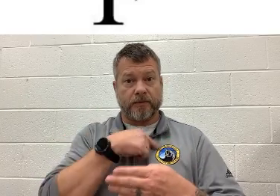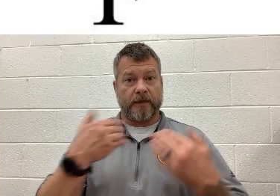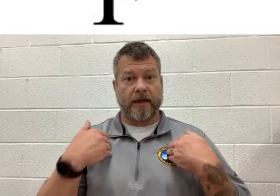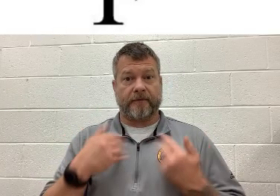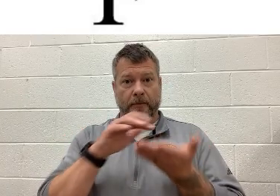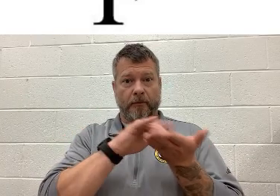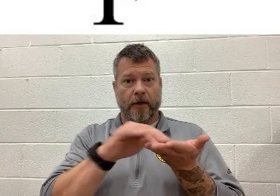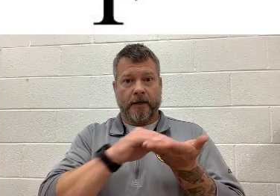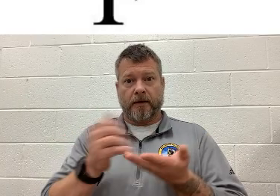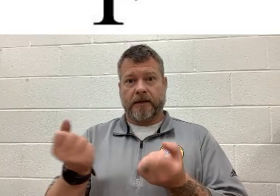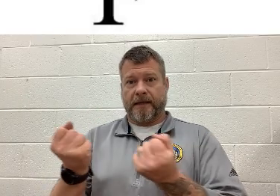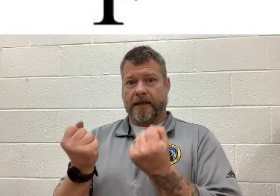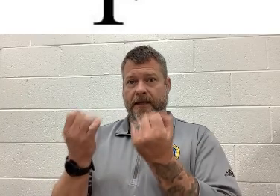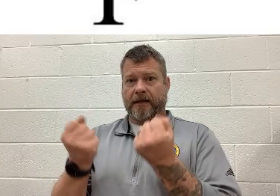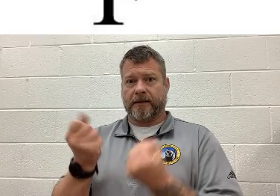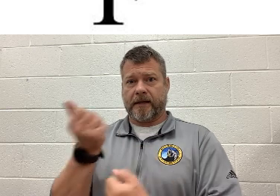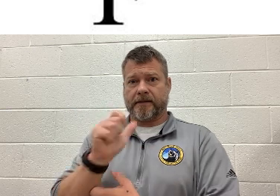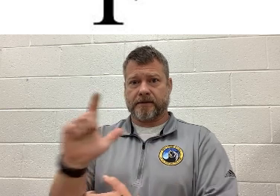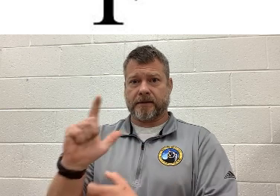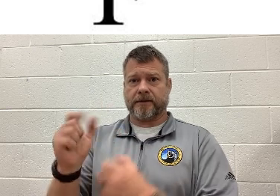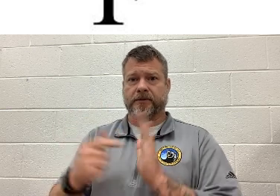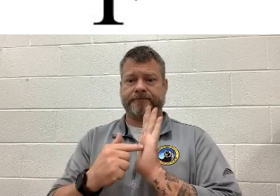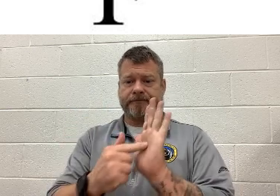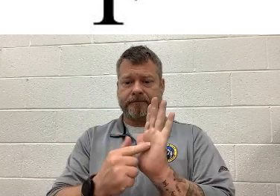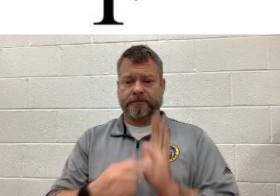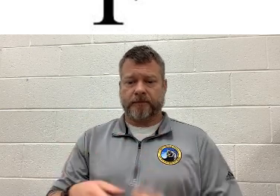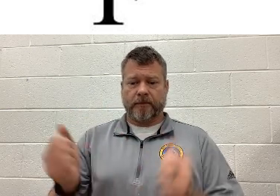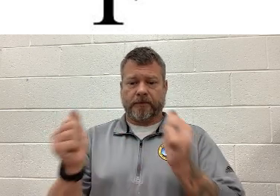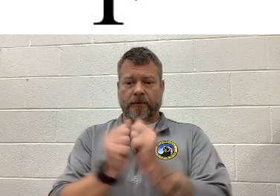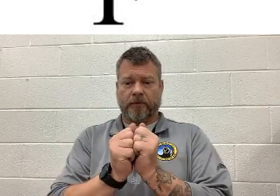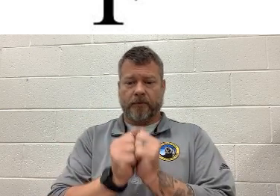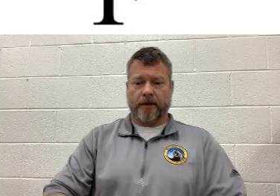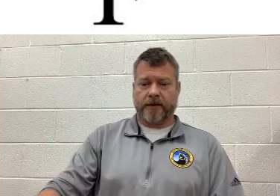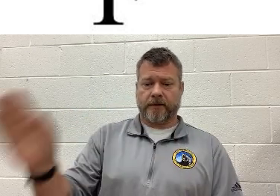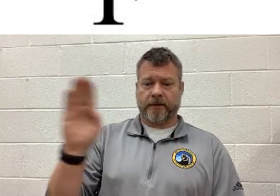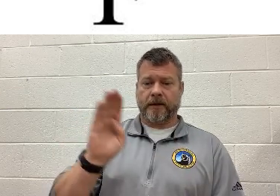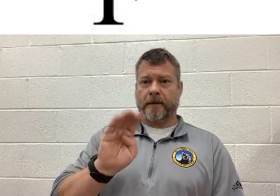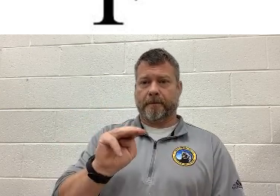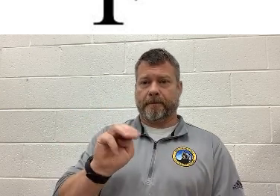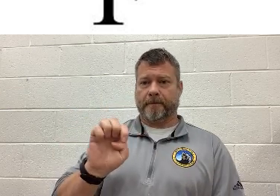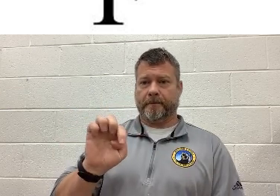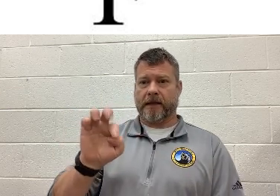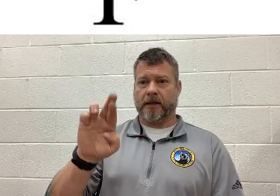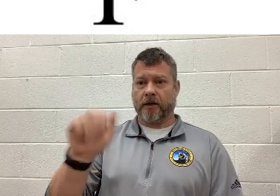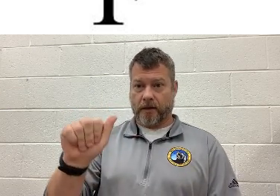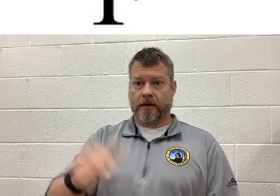my name is Mira, and this is the Braille sign of the month. The Braille sign of the month is